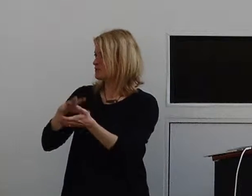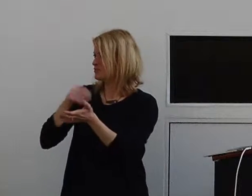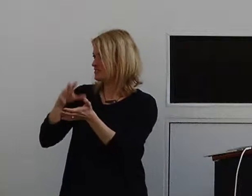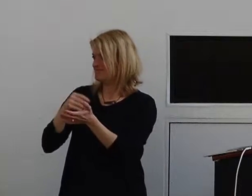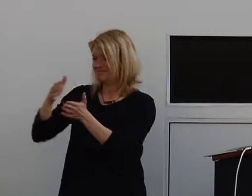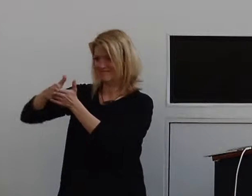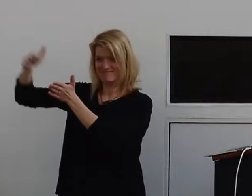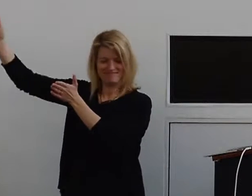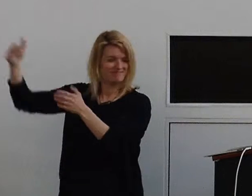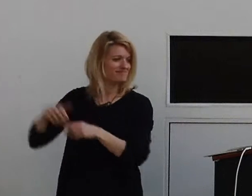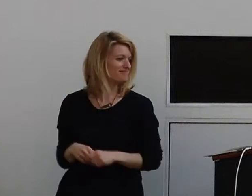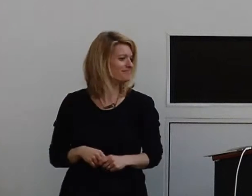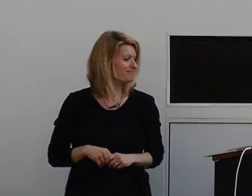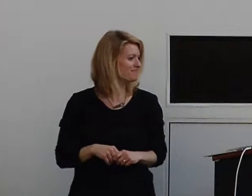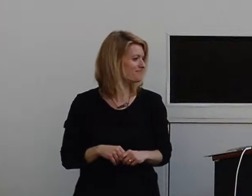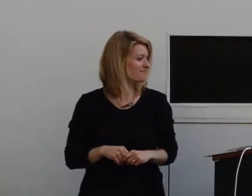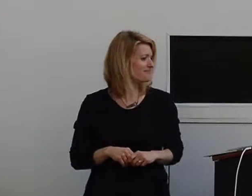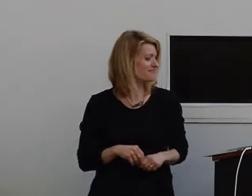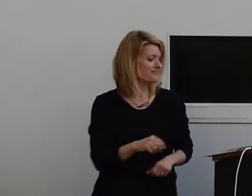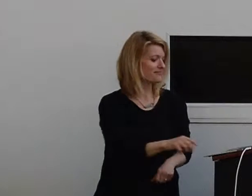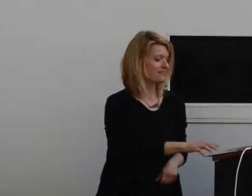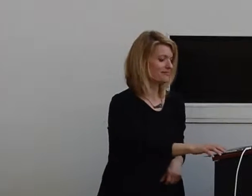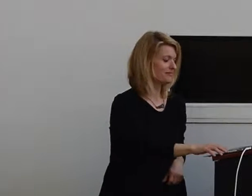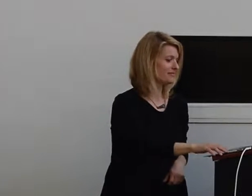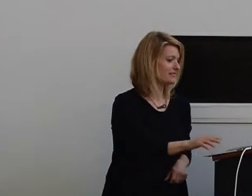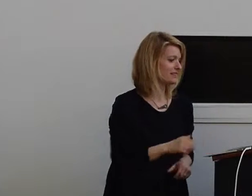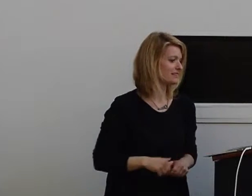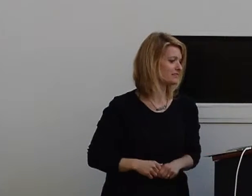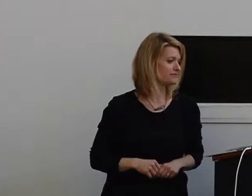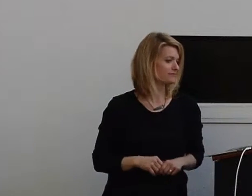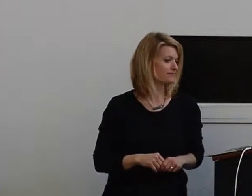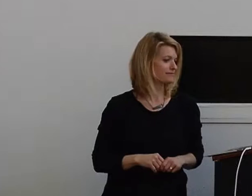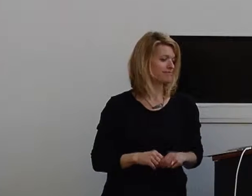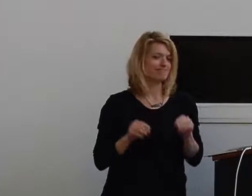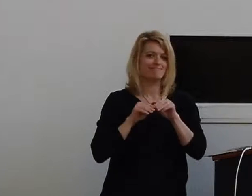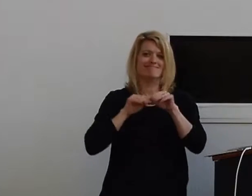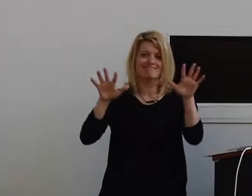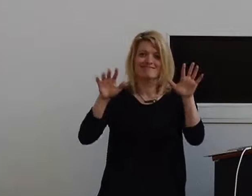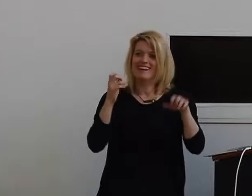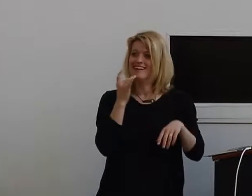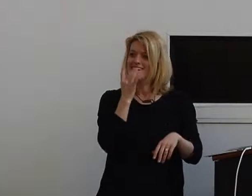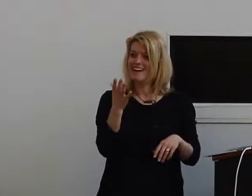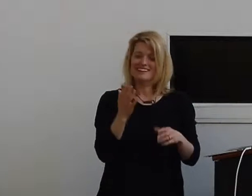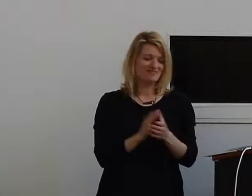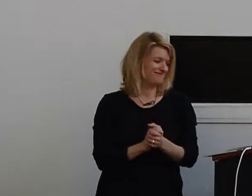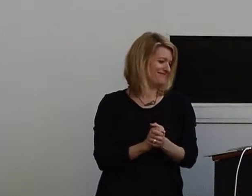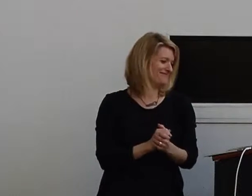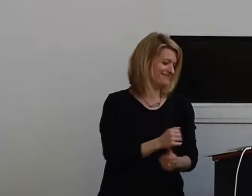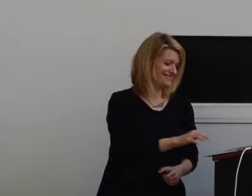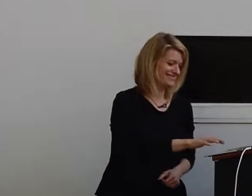with the goal of providing a lifelong learning experience. We're spreading the light.